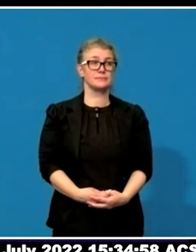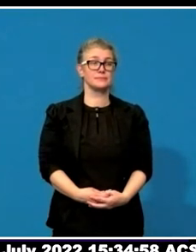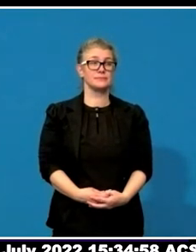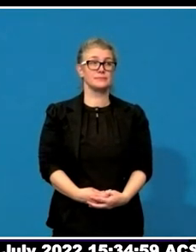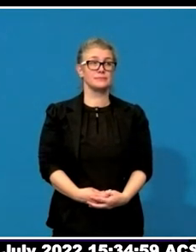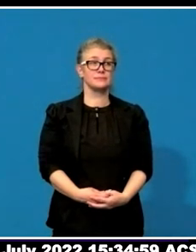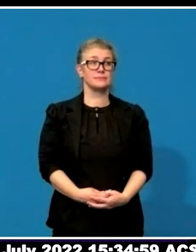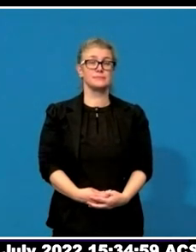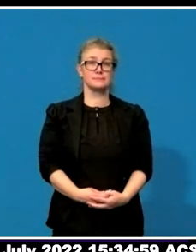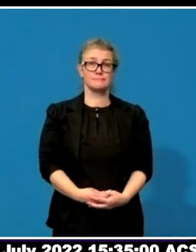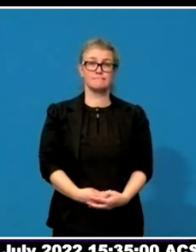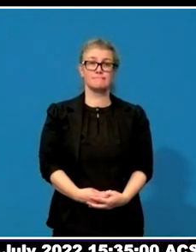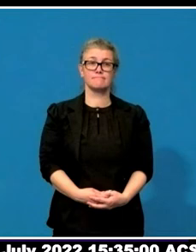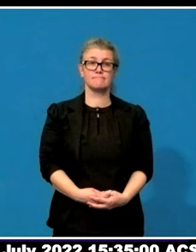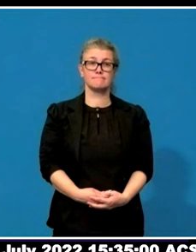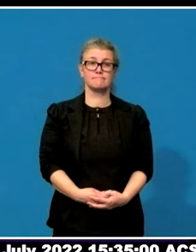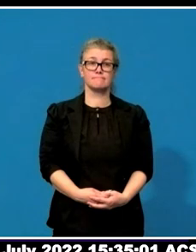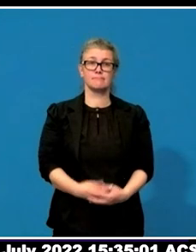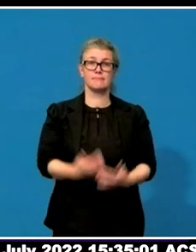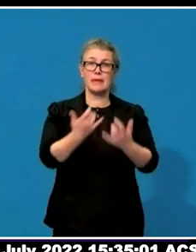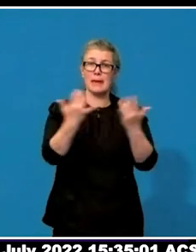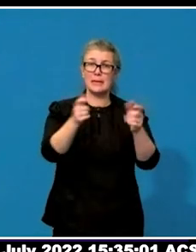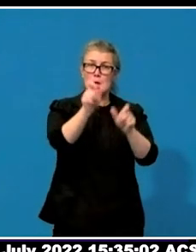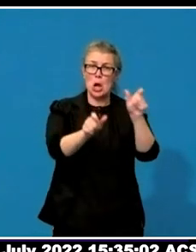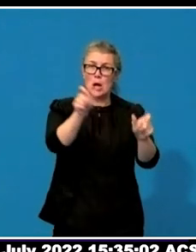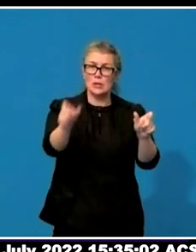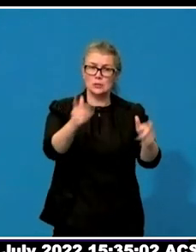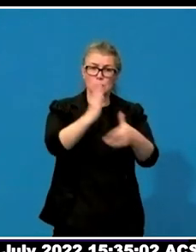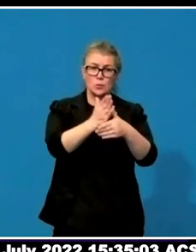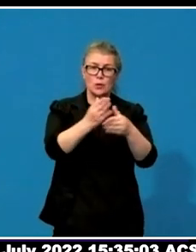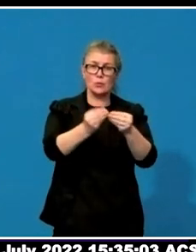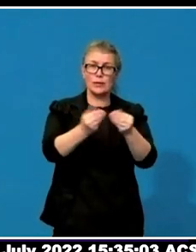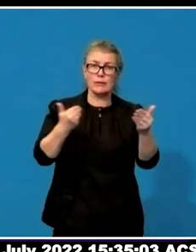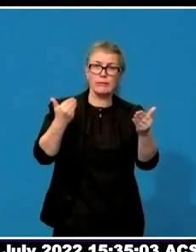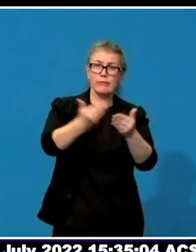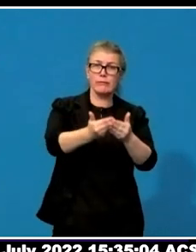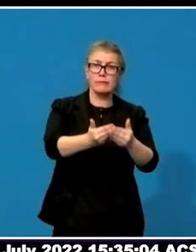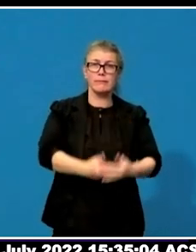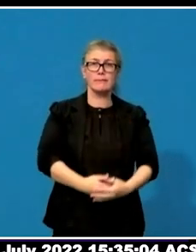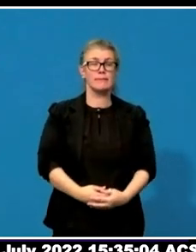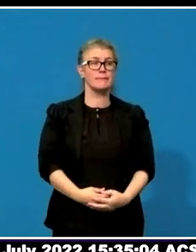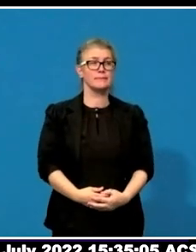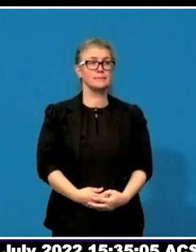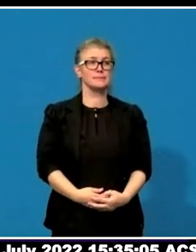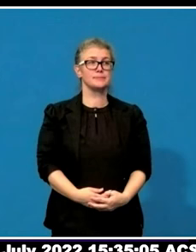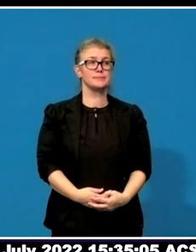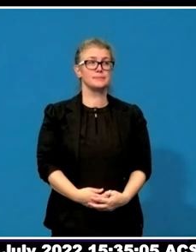And how many clients do you currently have in At the moment, I work with 74 people.